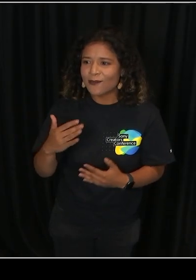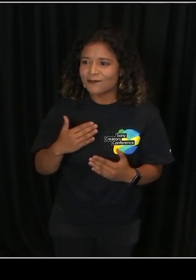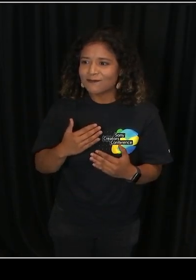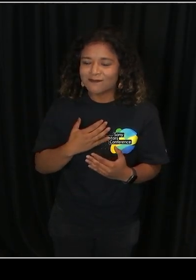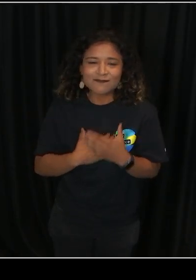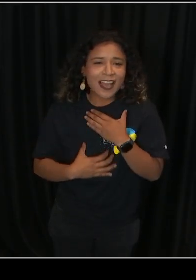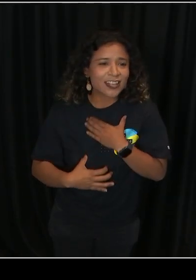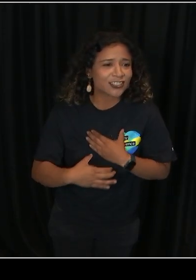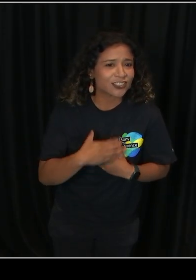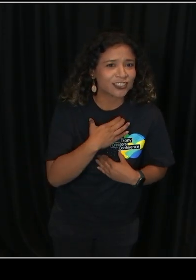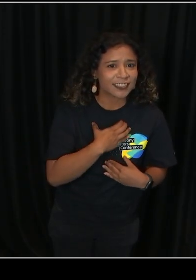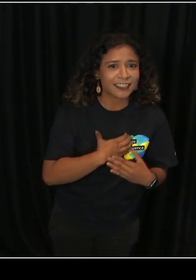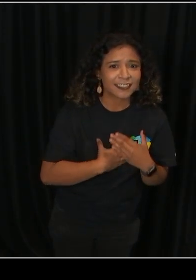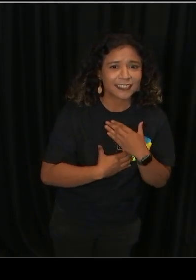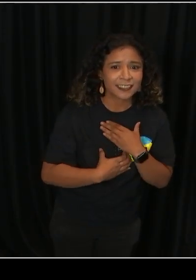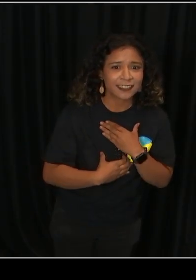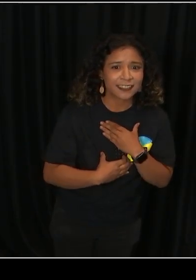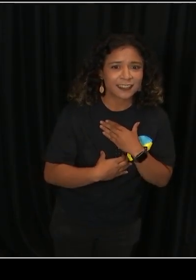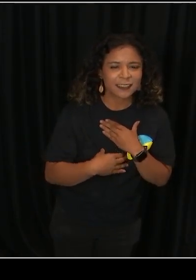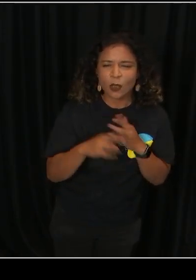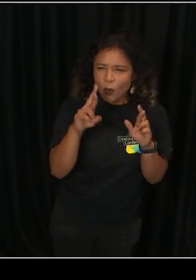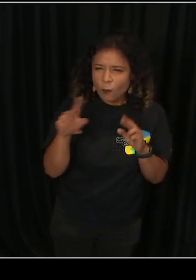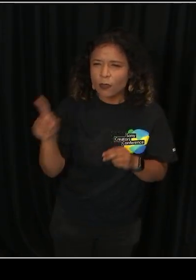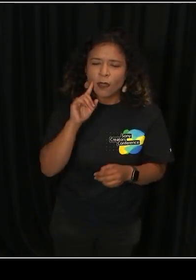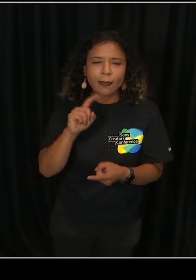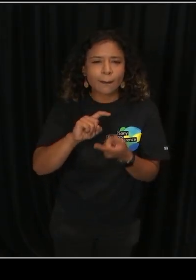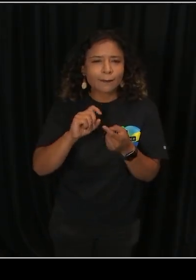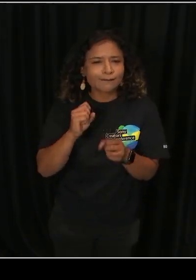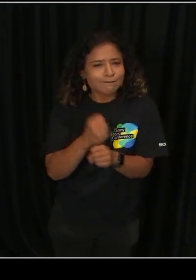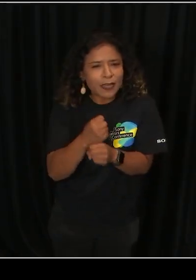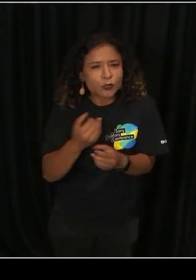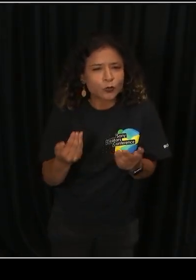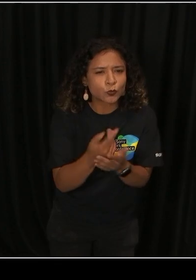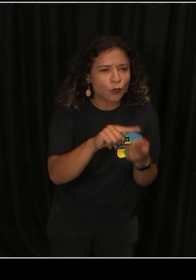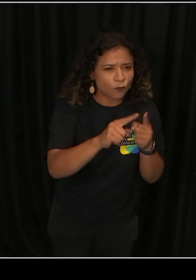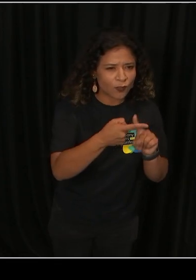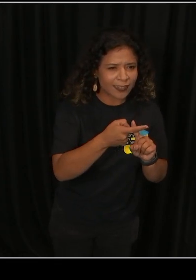hopefully they are making the new friends in the virtual world.